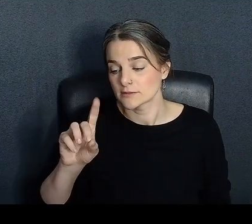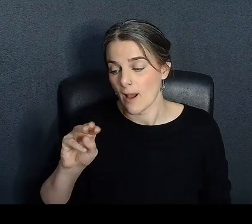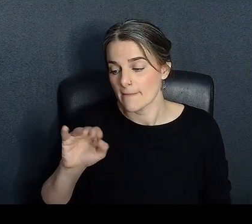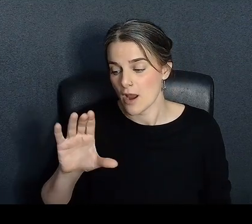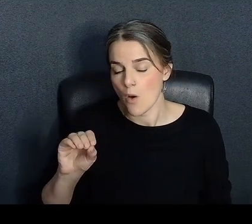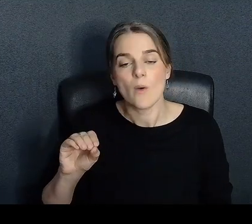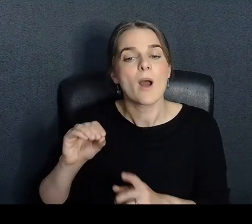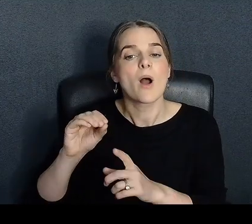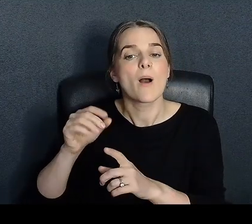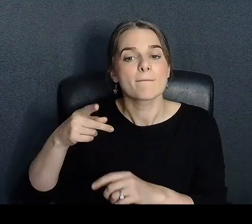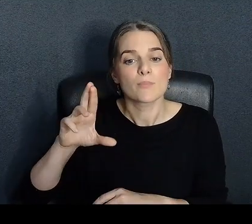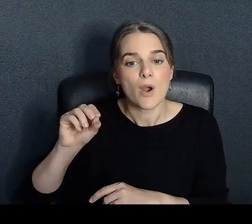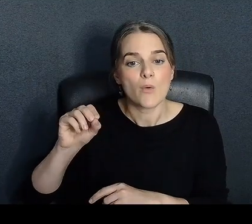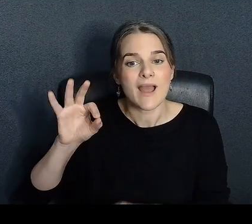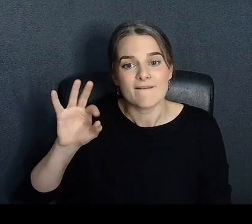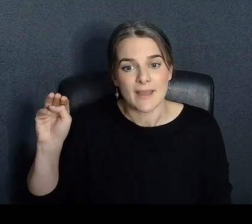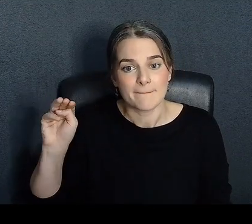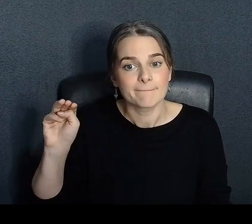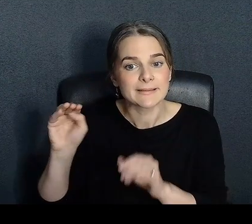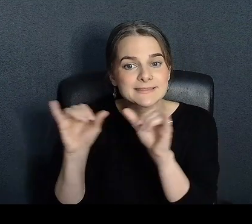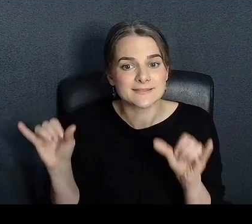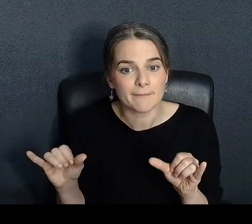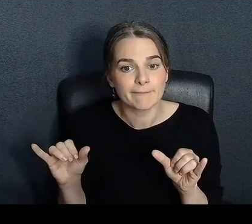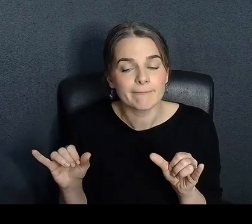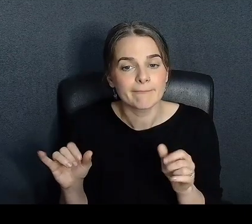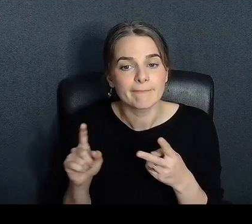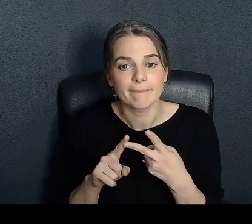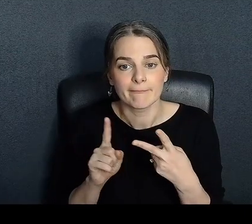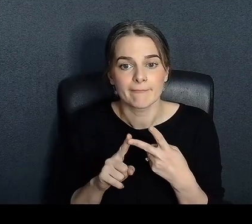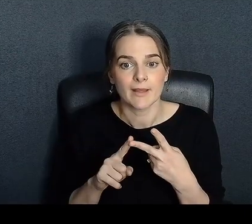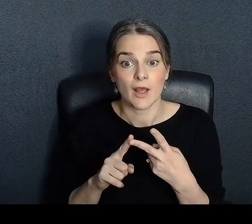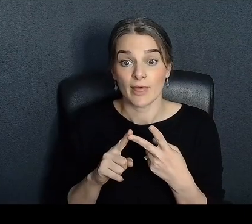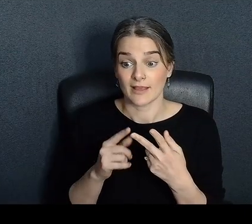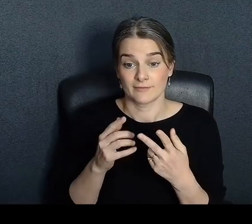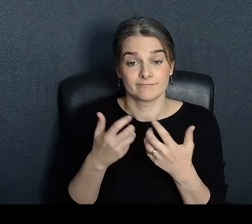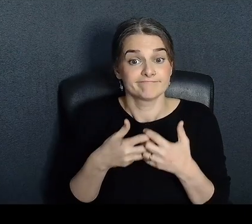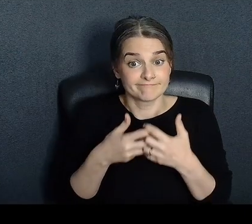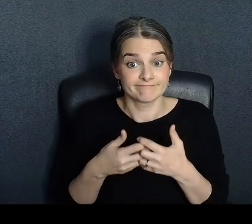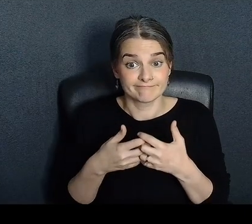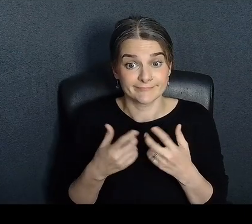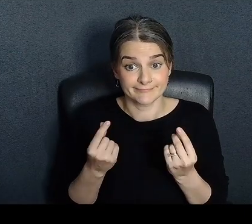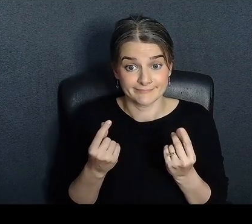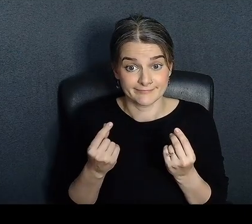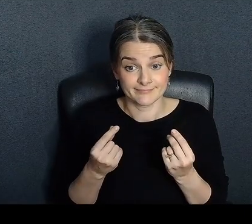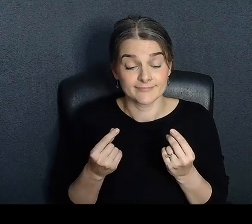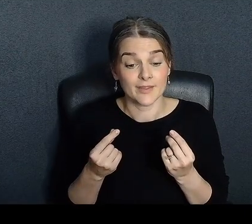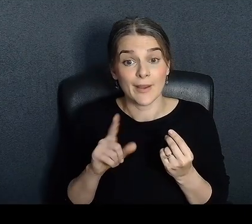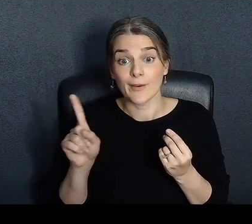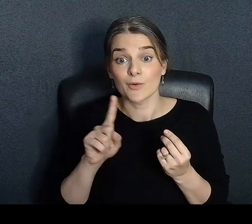So these are some devices. You place one of them where the sounds is happening